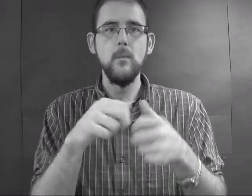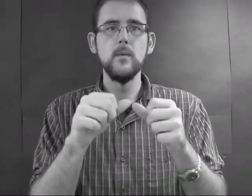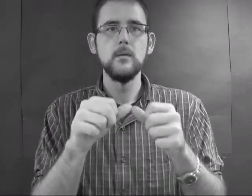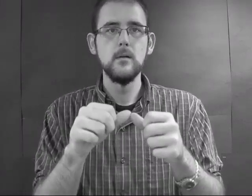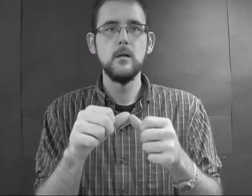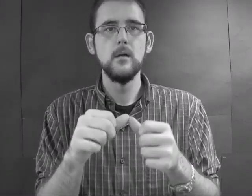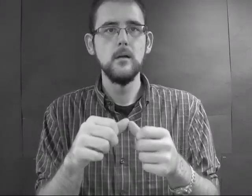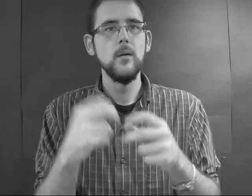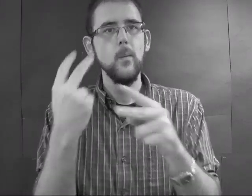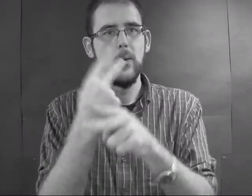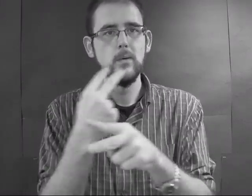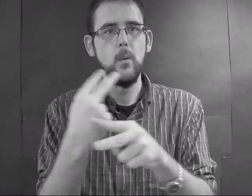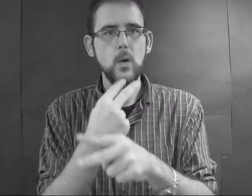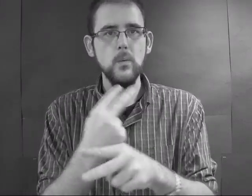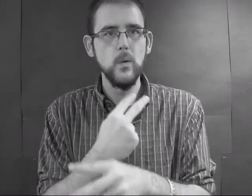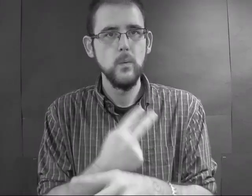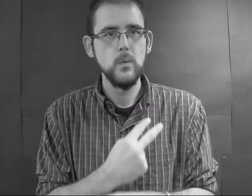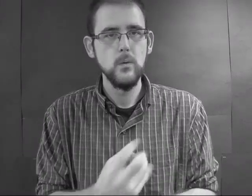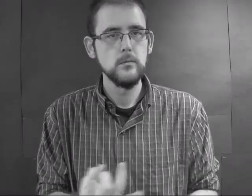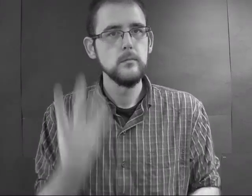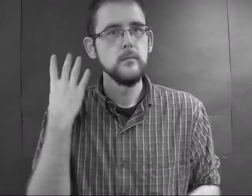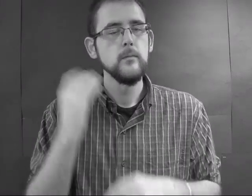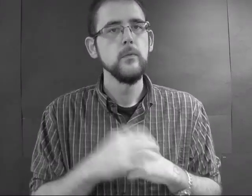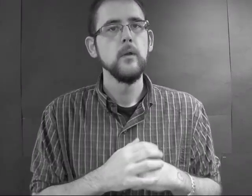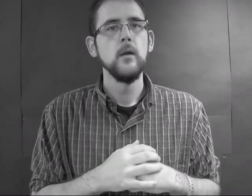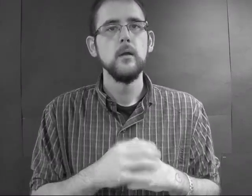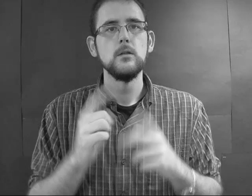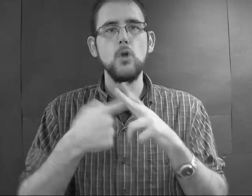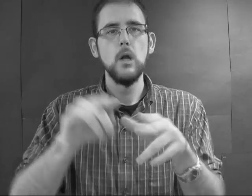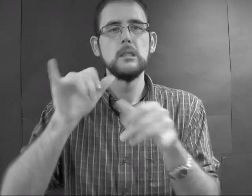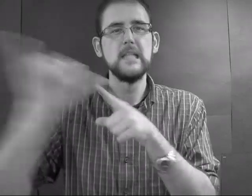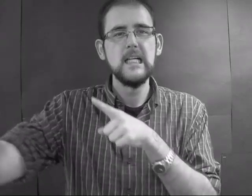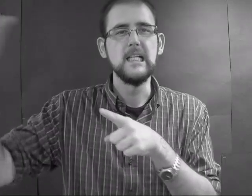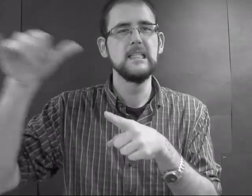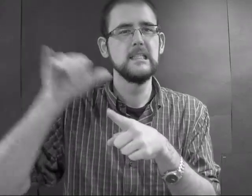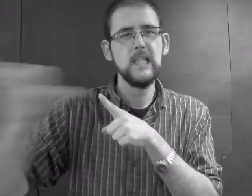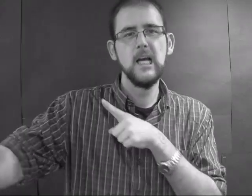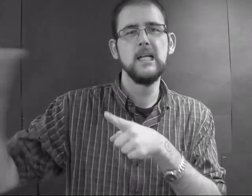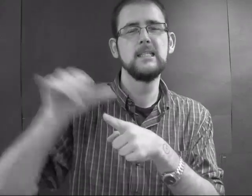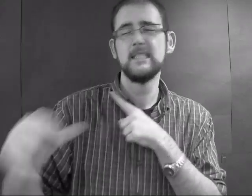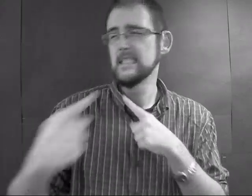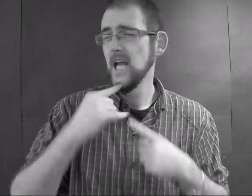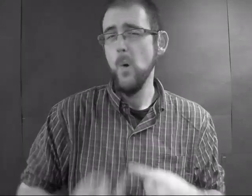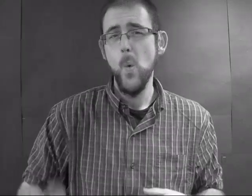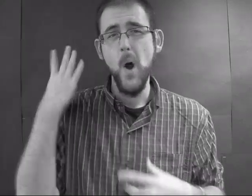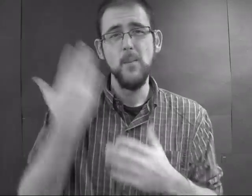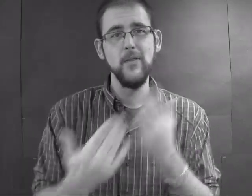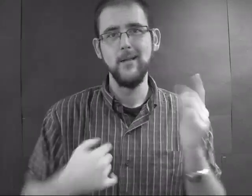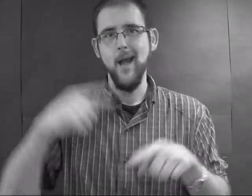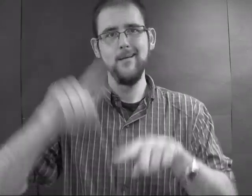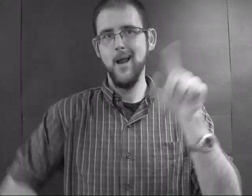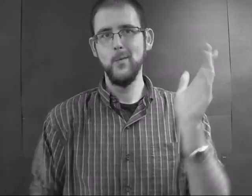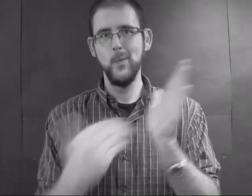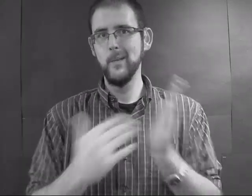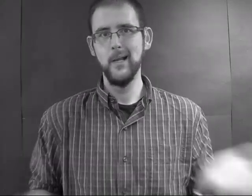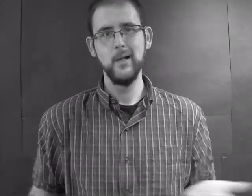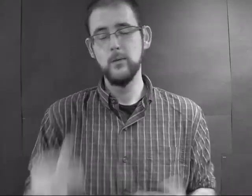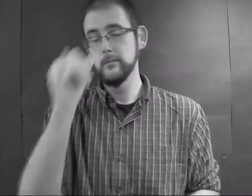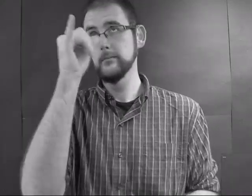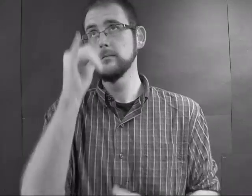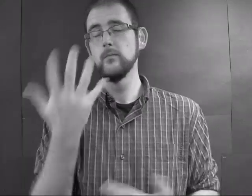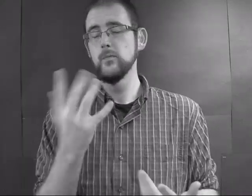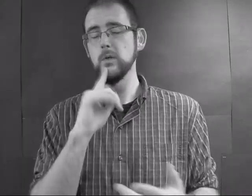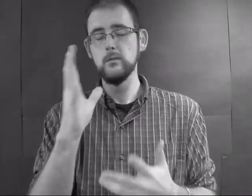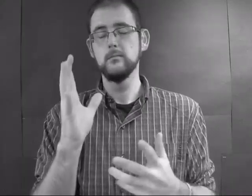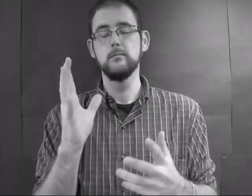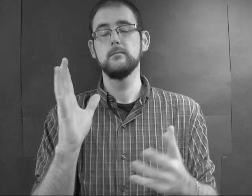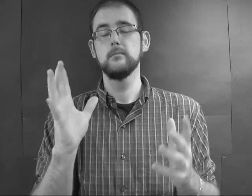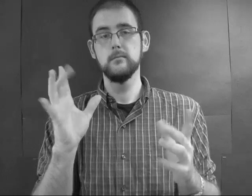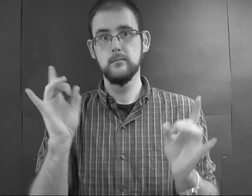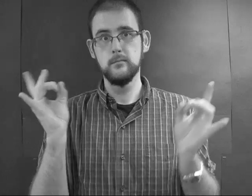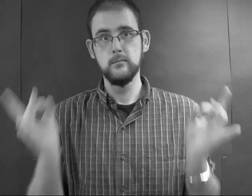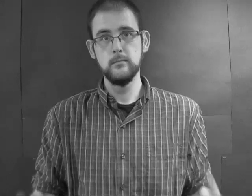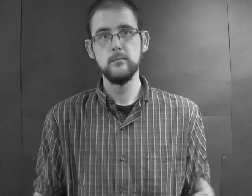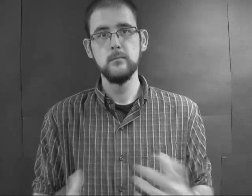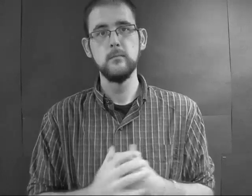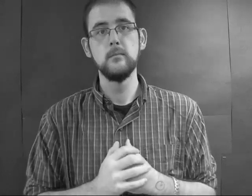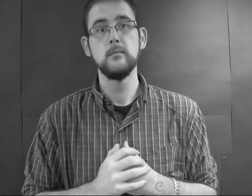Regan gets worse, saying obscenities, things I can't repeat here. It's all very shocking.